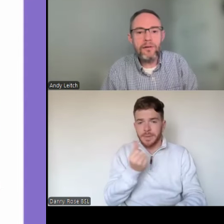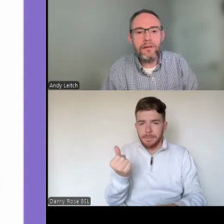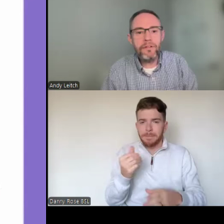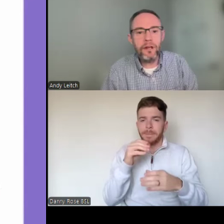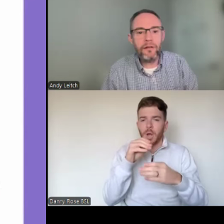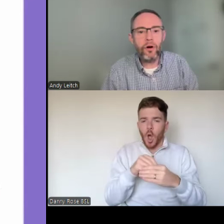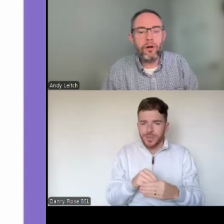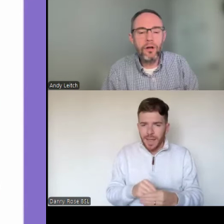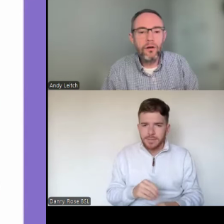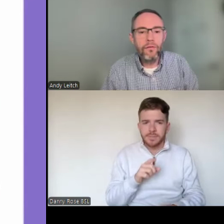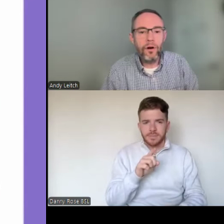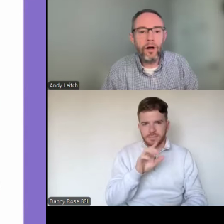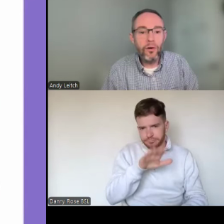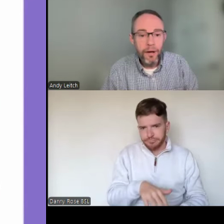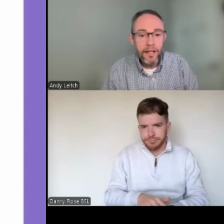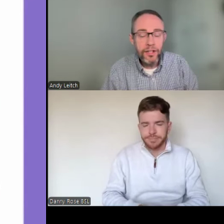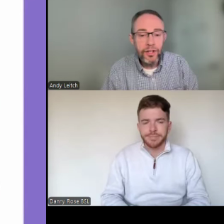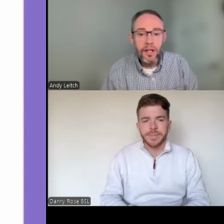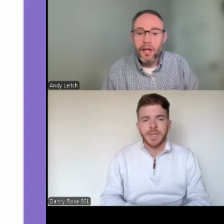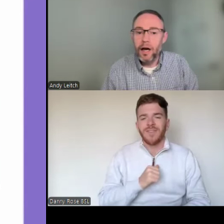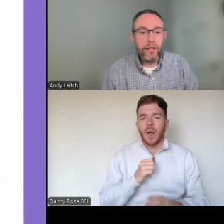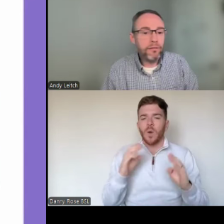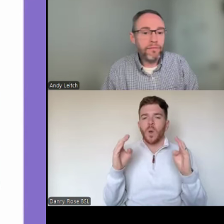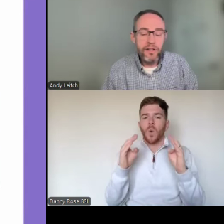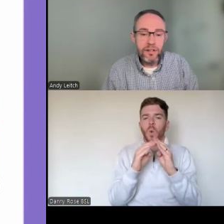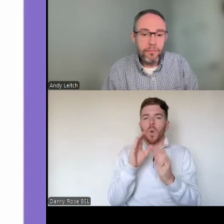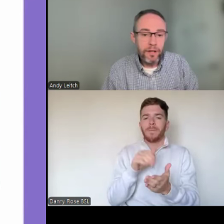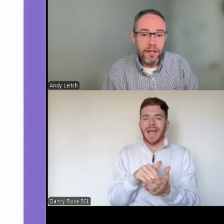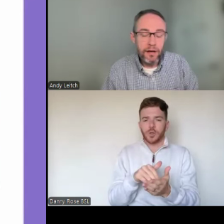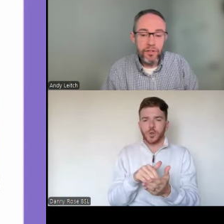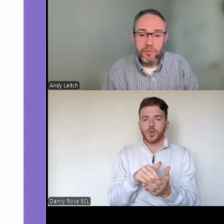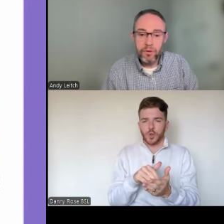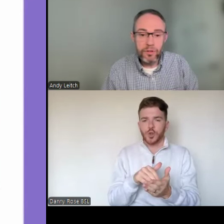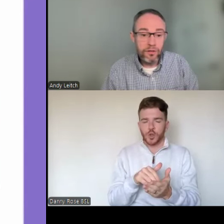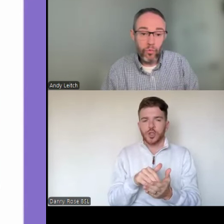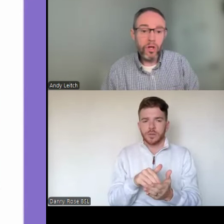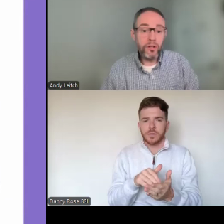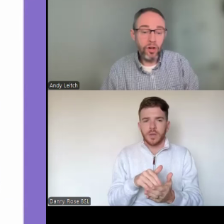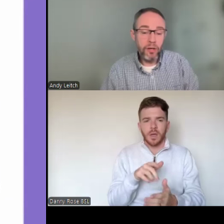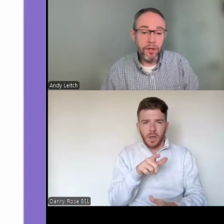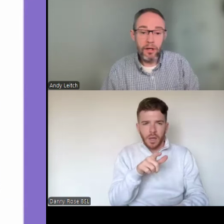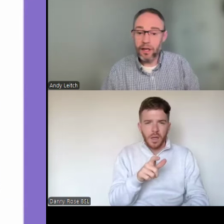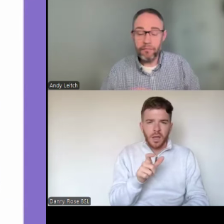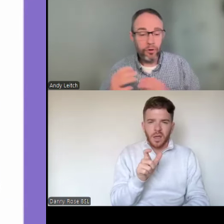Here is everything I've got for our homepage. Very simply, I've just used the Word document and I've put